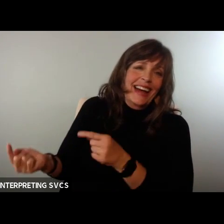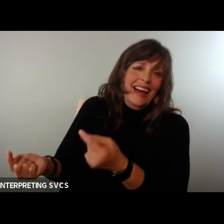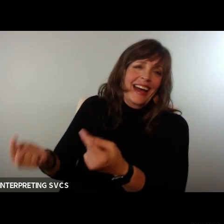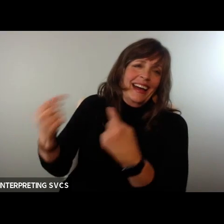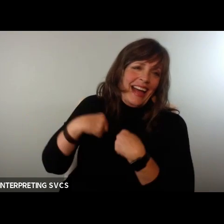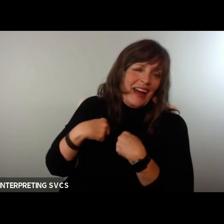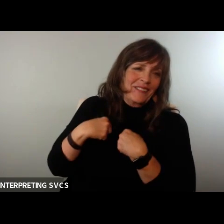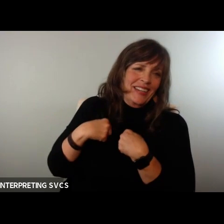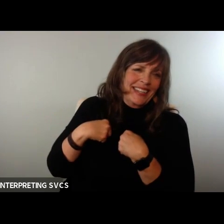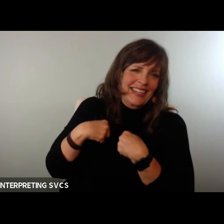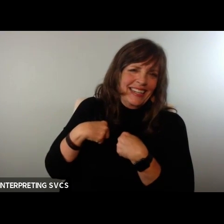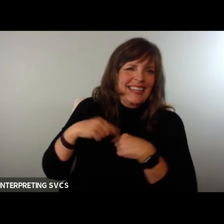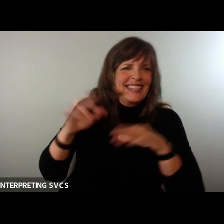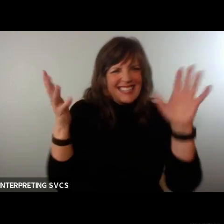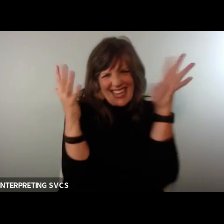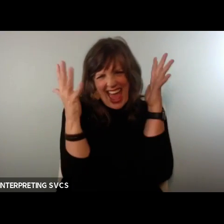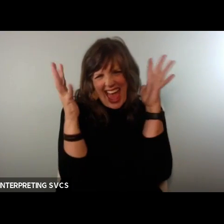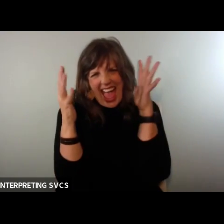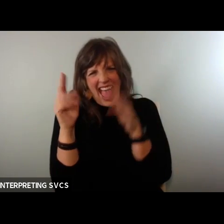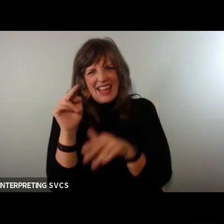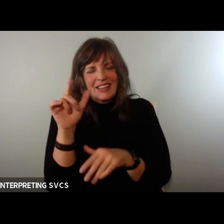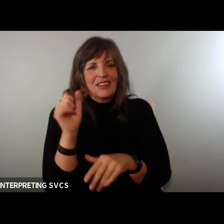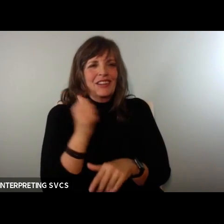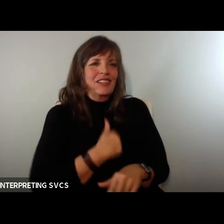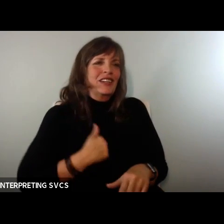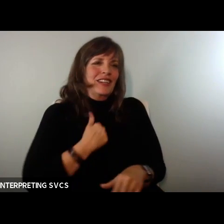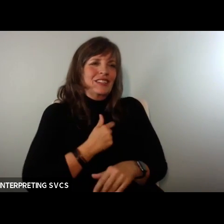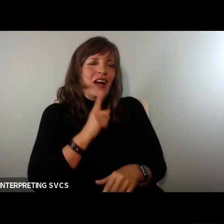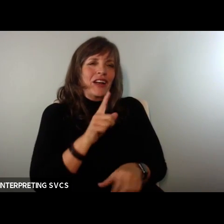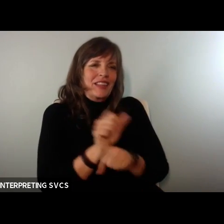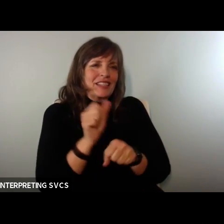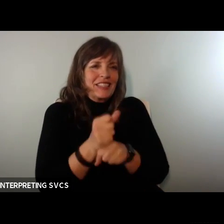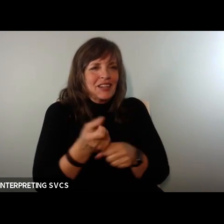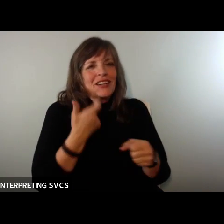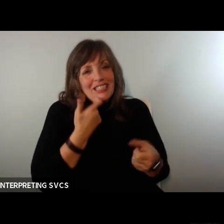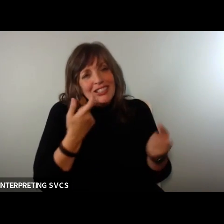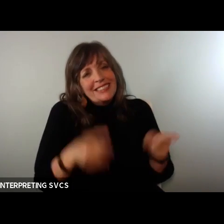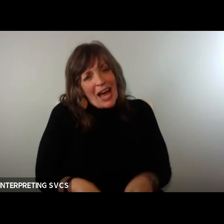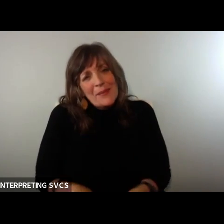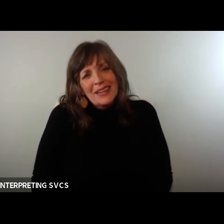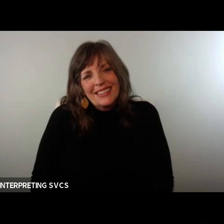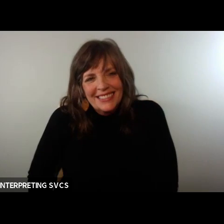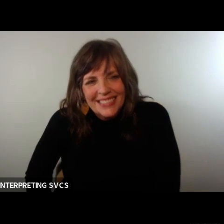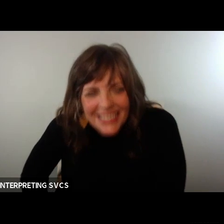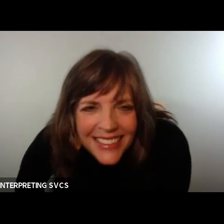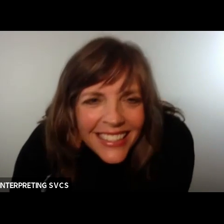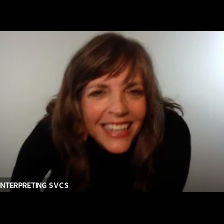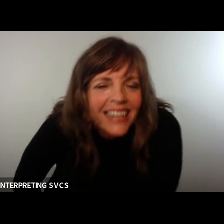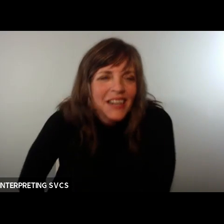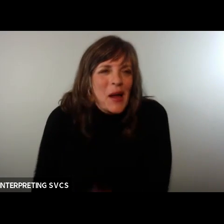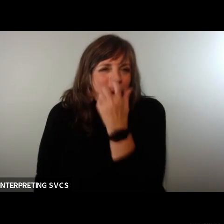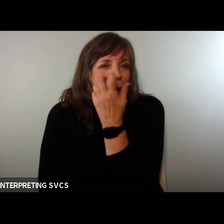Yay! Sorry guys. This literally just happened. It's like real life. No problem.